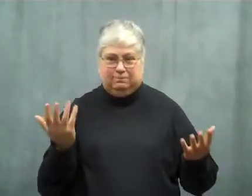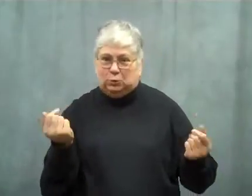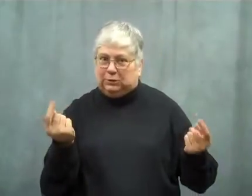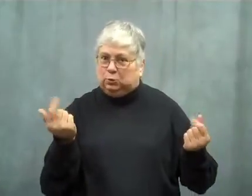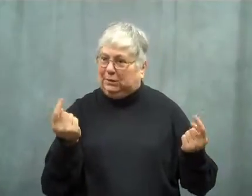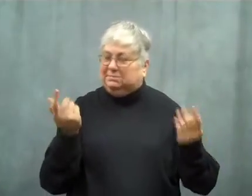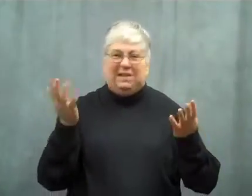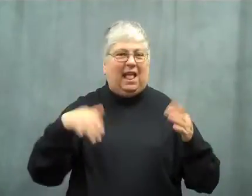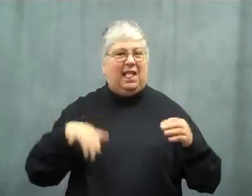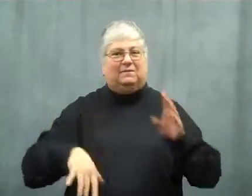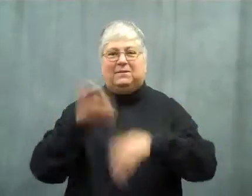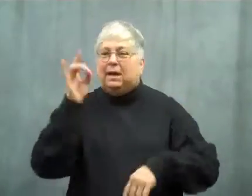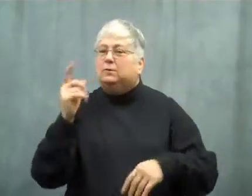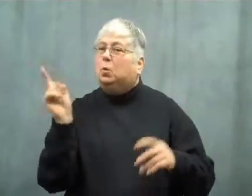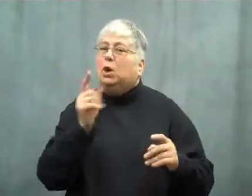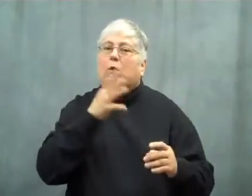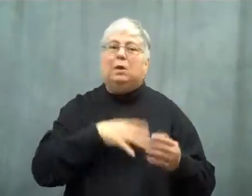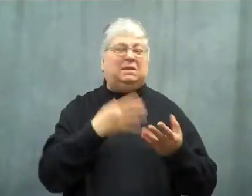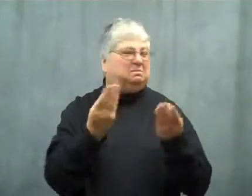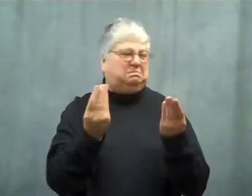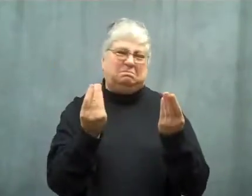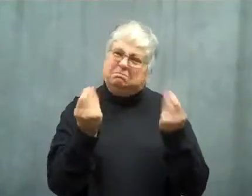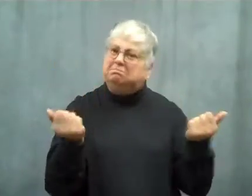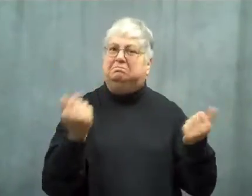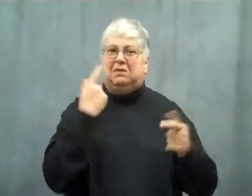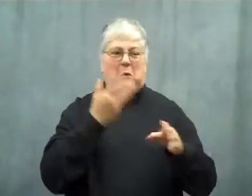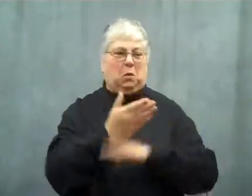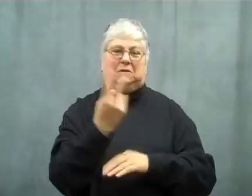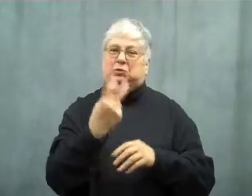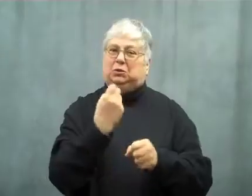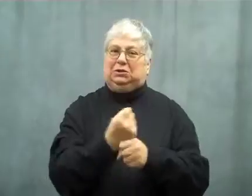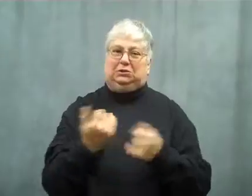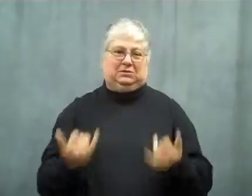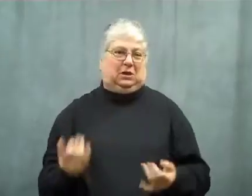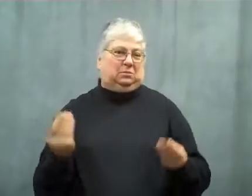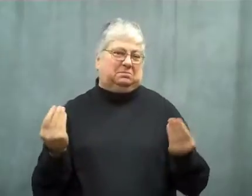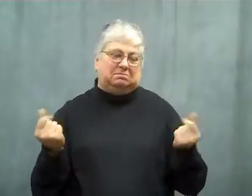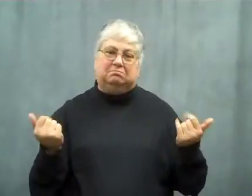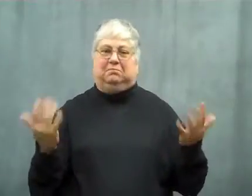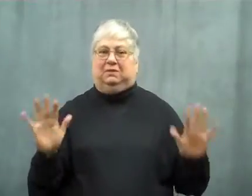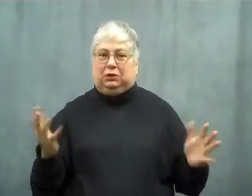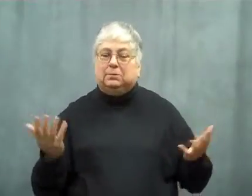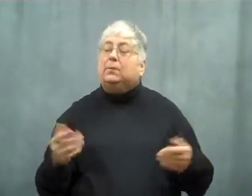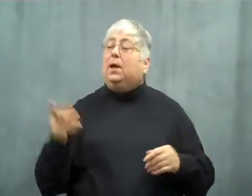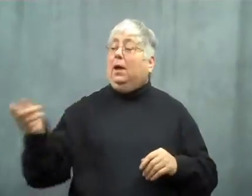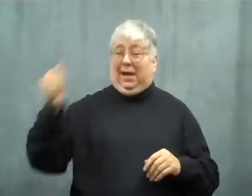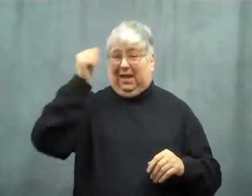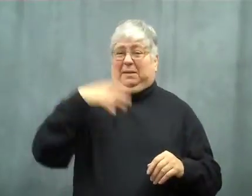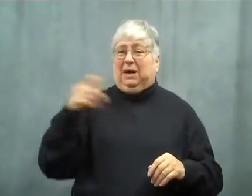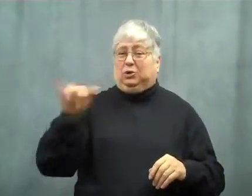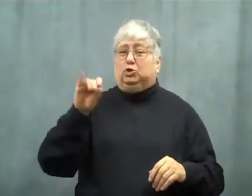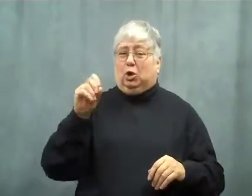They didn't know what happened, she'd been gone for over two years.